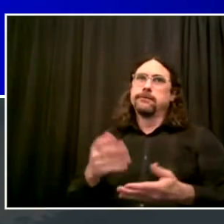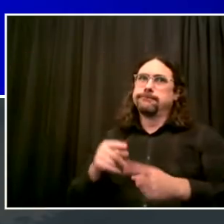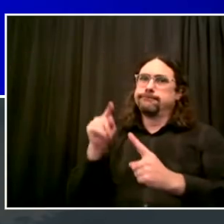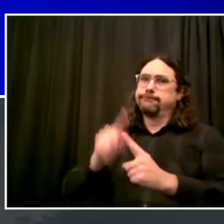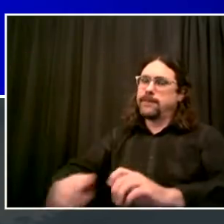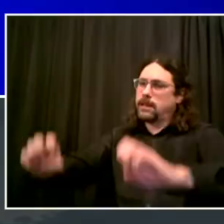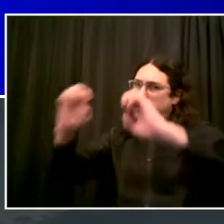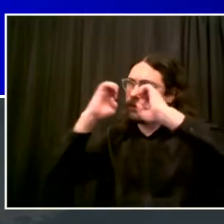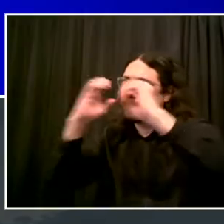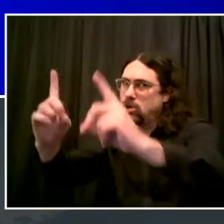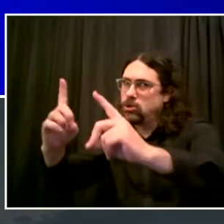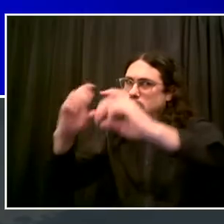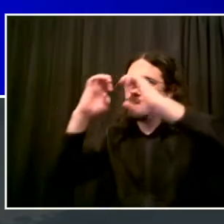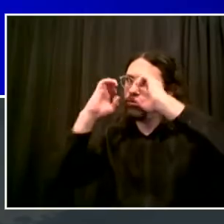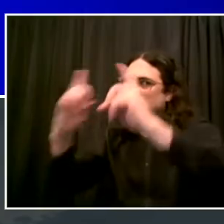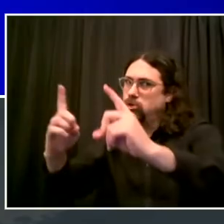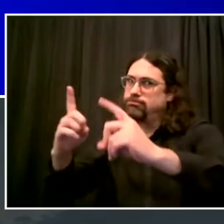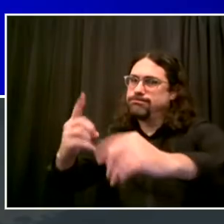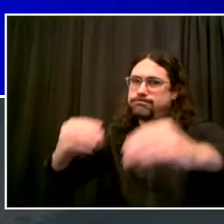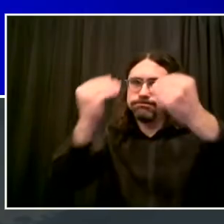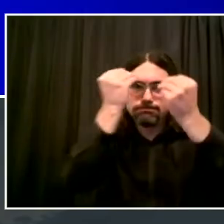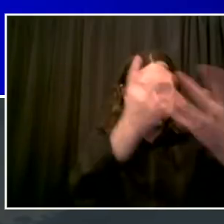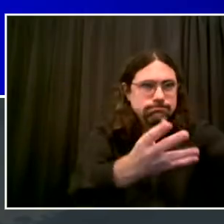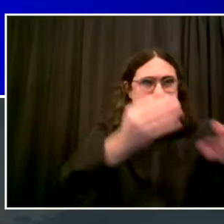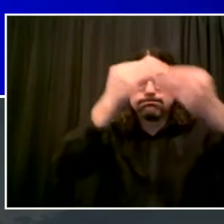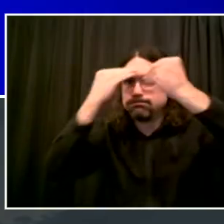RULES ARE F OLLOWED. OVERWHELMINGLY